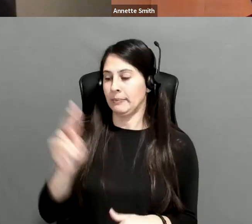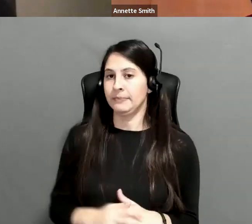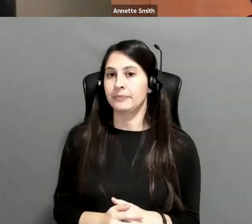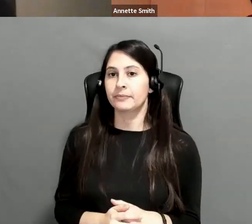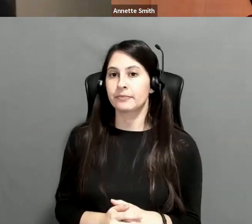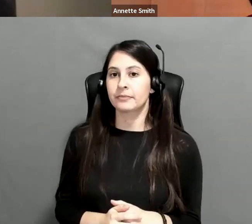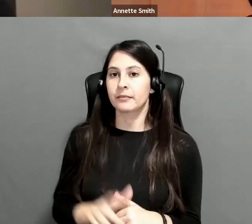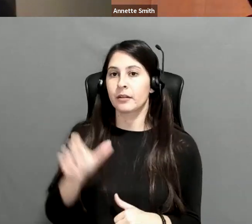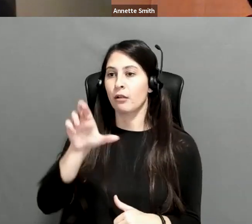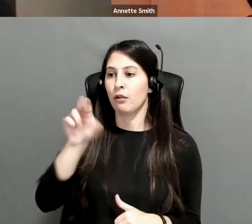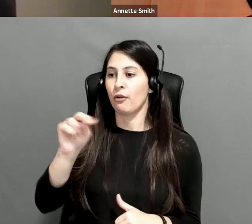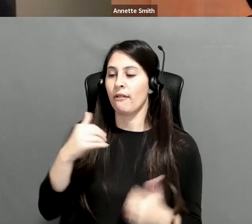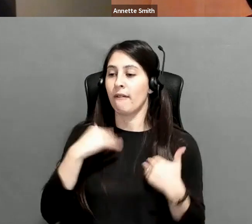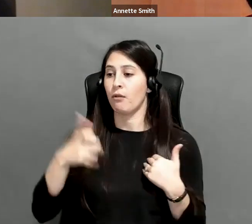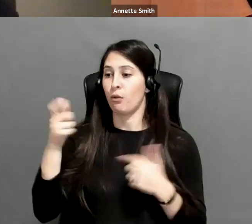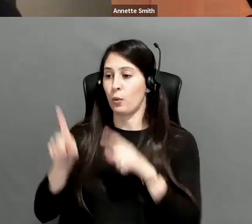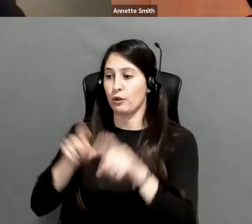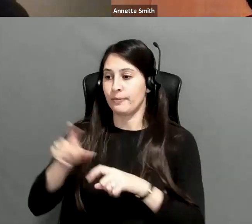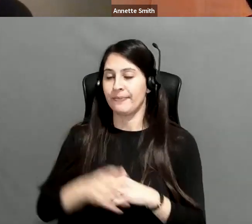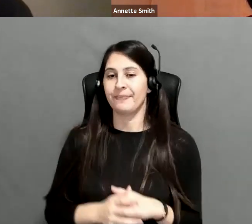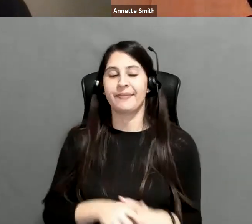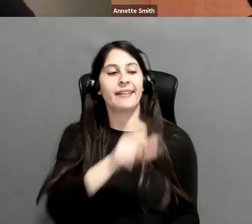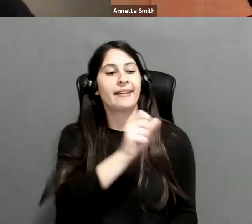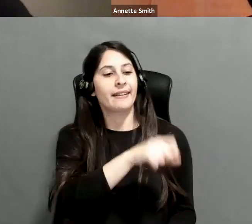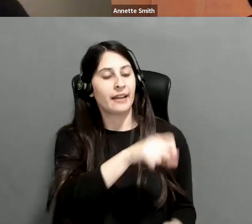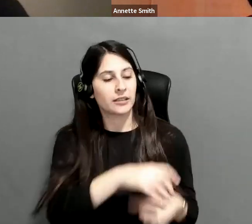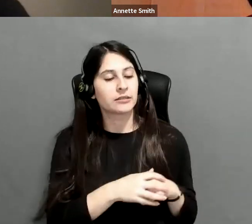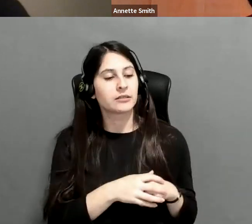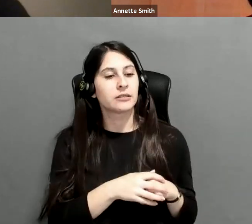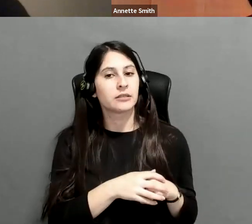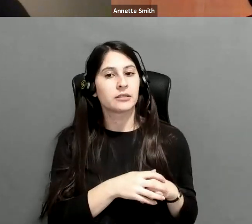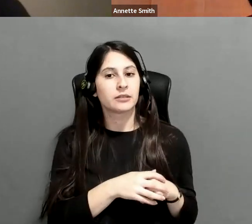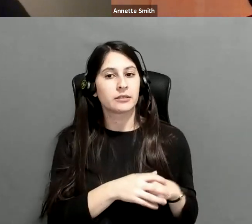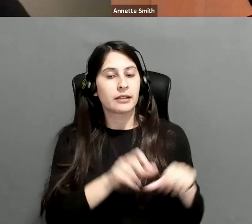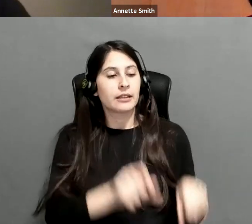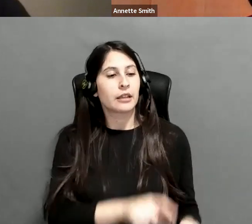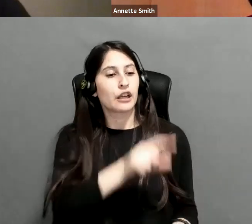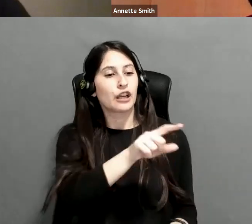with reviewing the slides. That were presented tonight. Okay. And Lauren has another question.